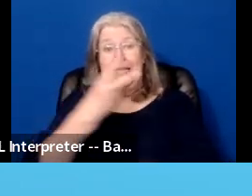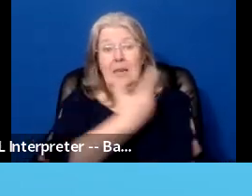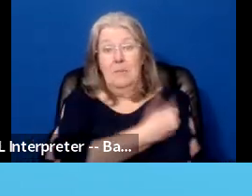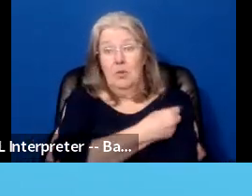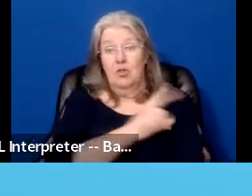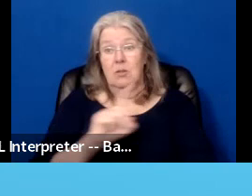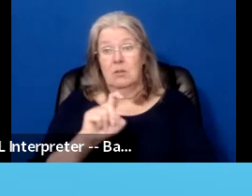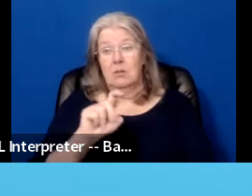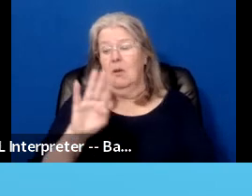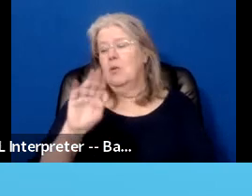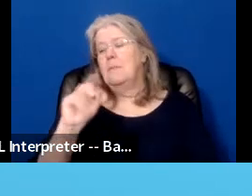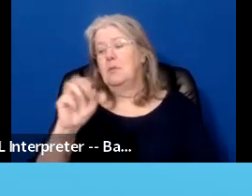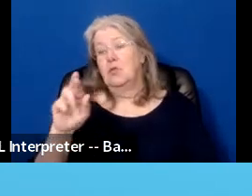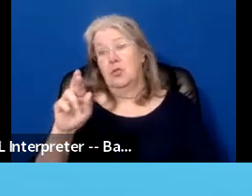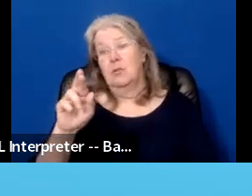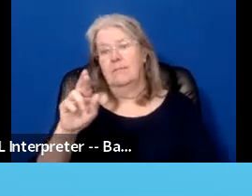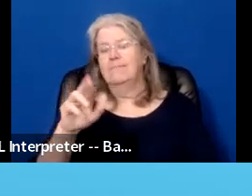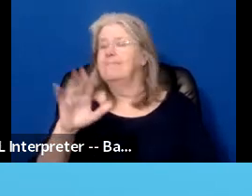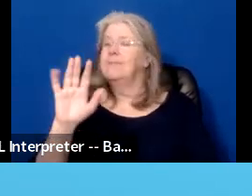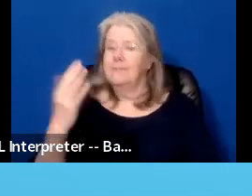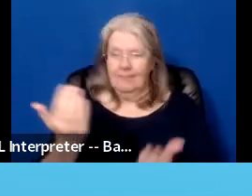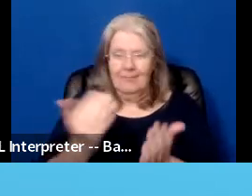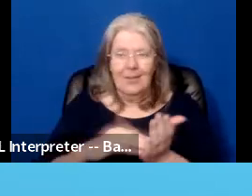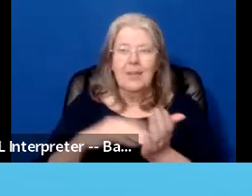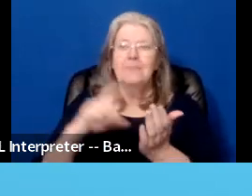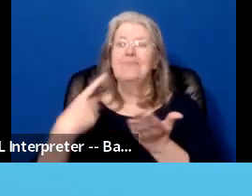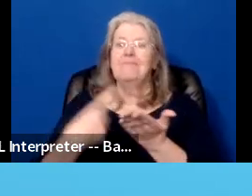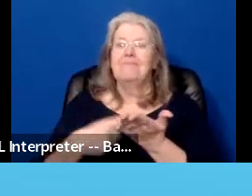Dr. Klemsz: So, again, I would have them talk with their provider because it has to